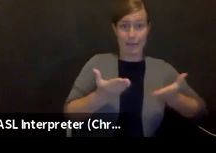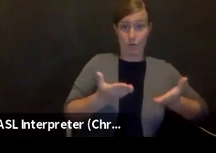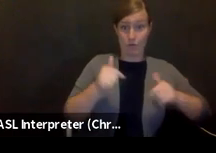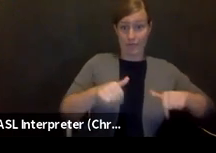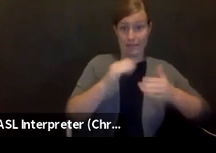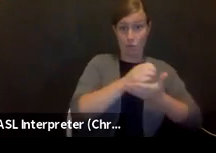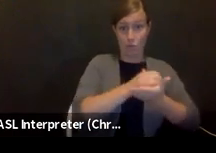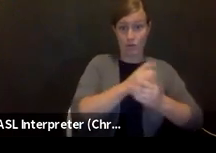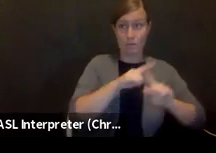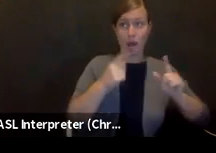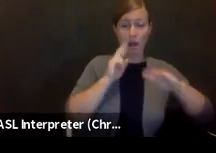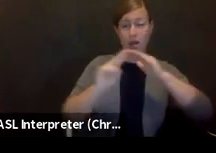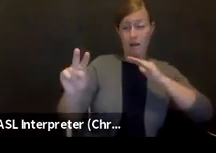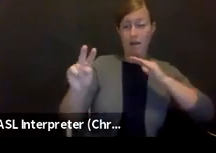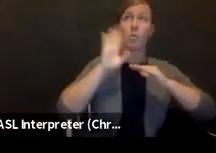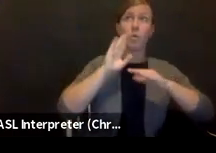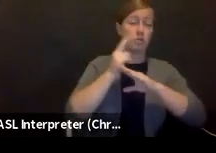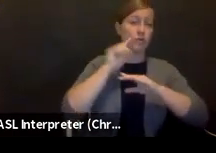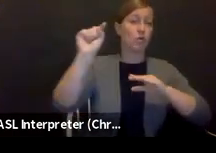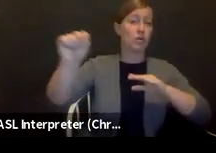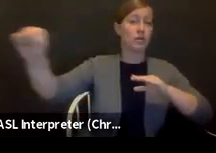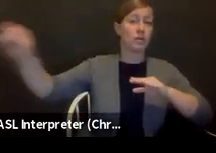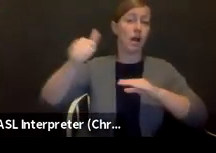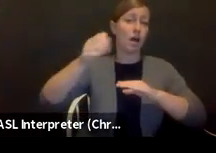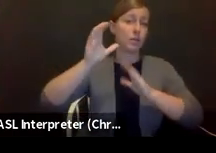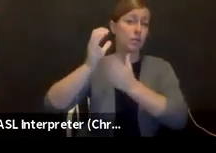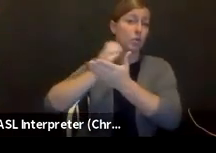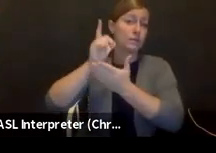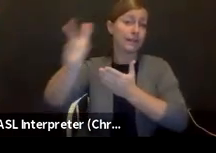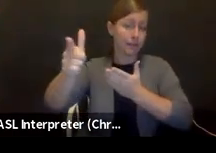ESD 189 - Amy Colburn: Or just have available for the future. You can also save it using this feature here.